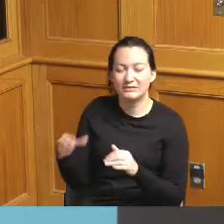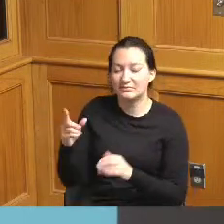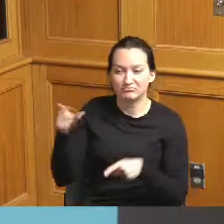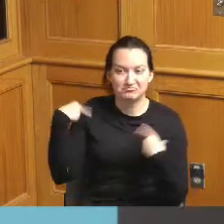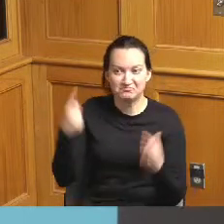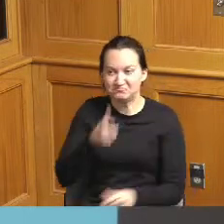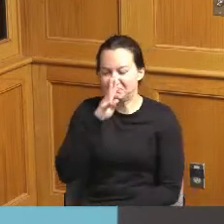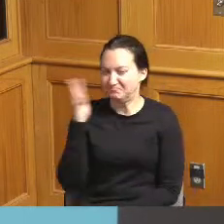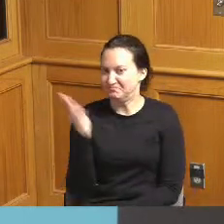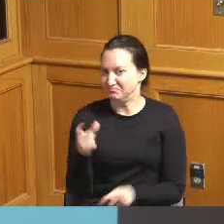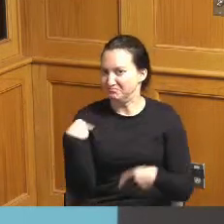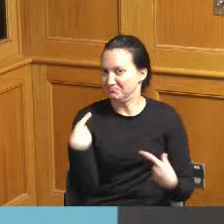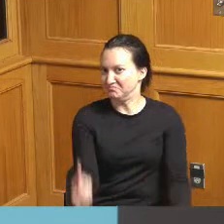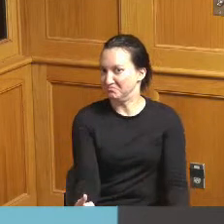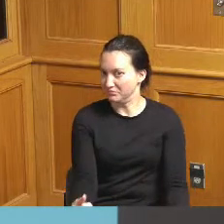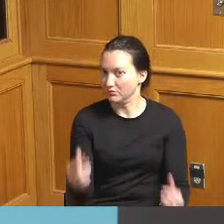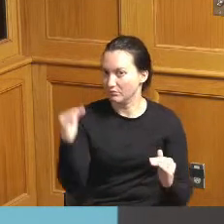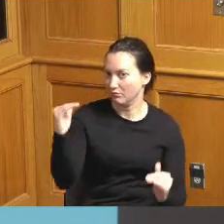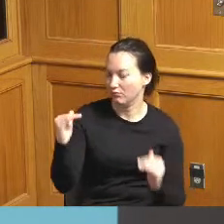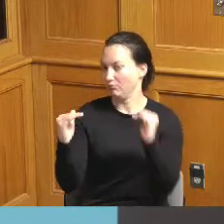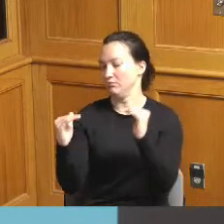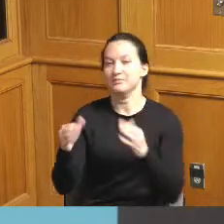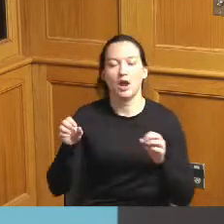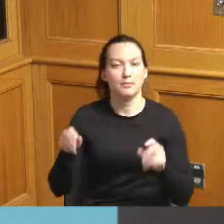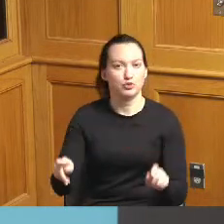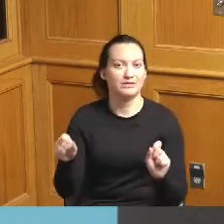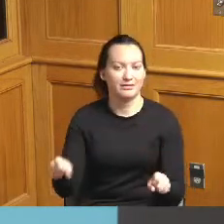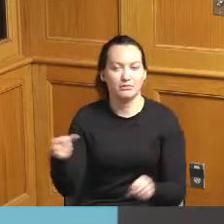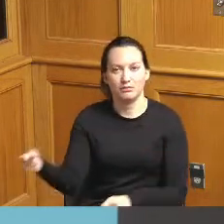the case for years so we want to make sure that we have opportunities and placements for children